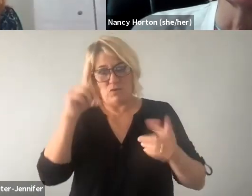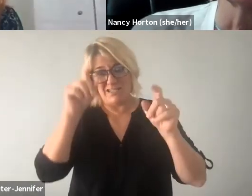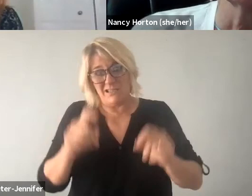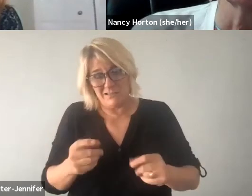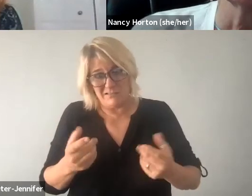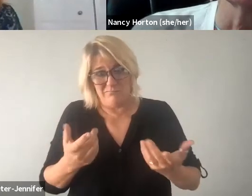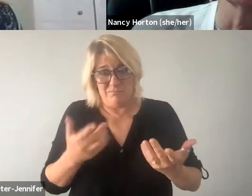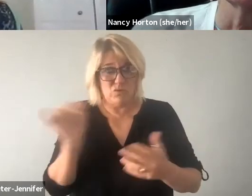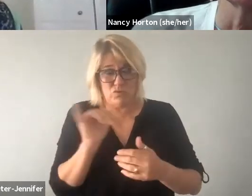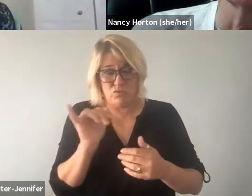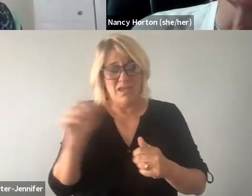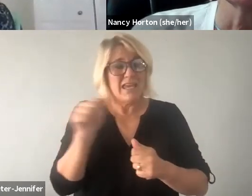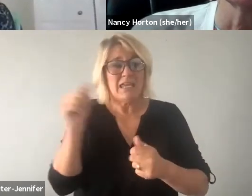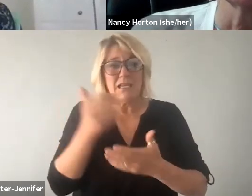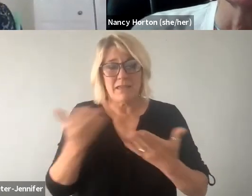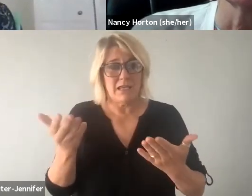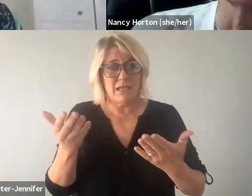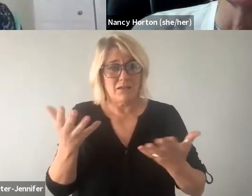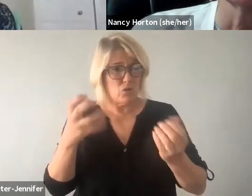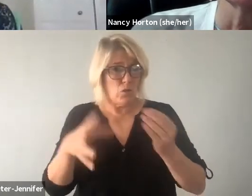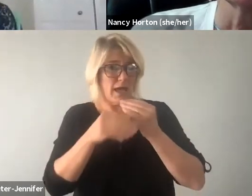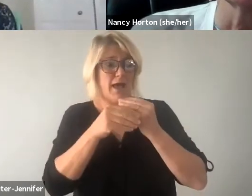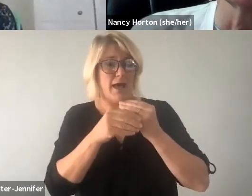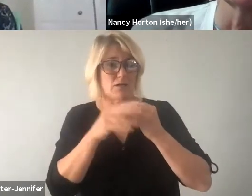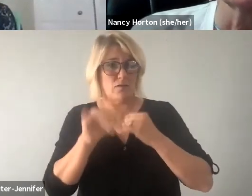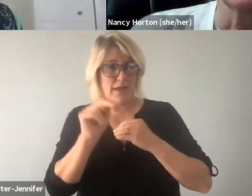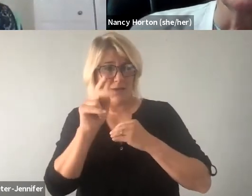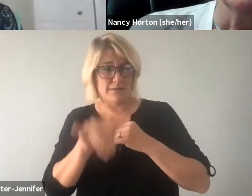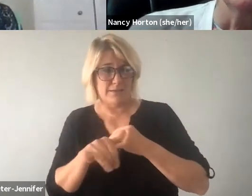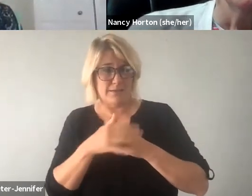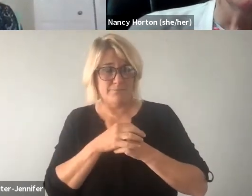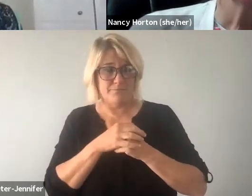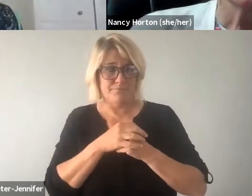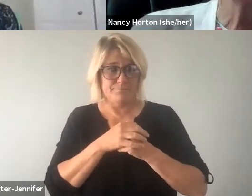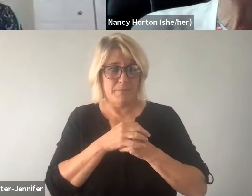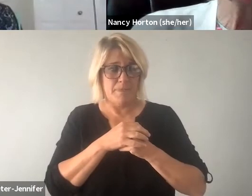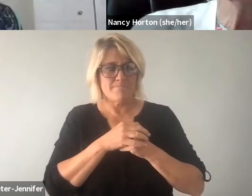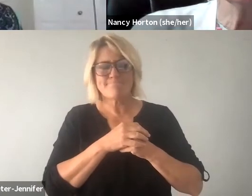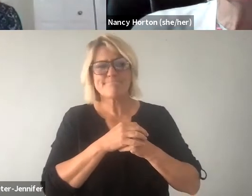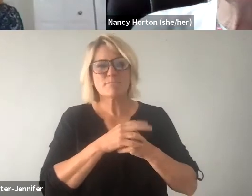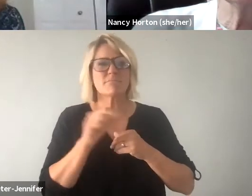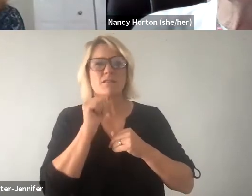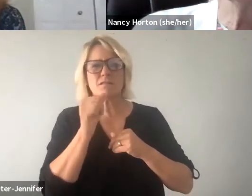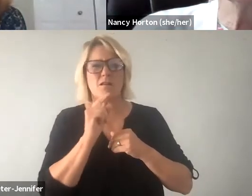difficulty standing in a long period of time, maybe standing in line at a facility for a vaccine or a test.